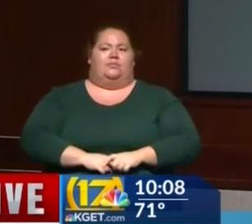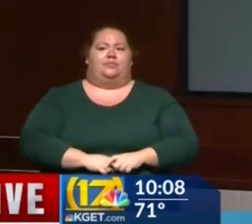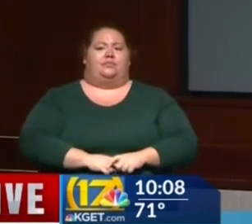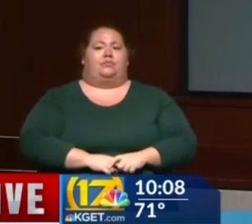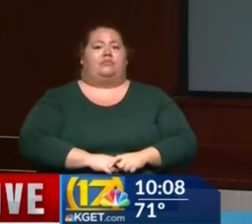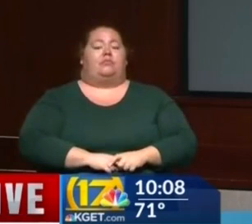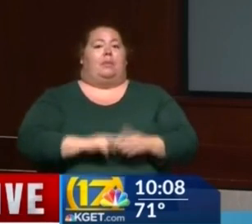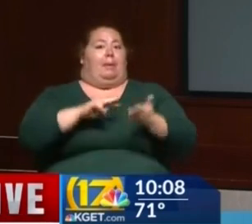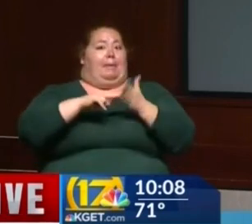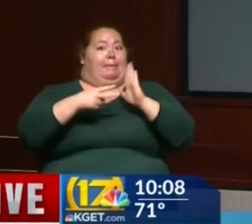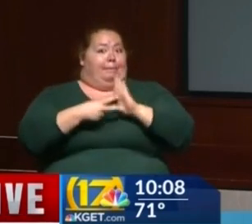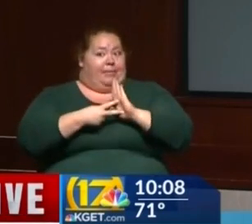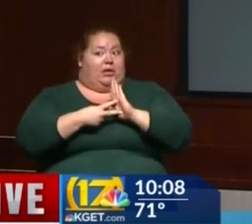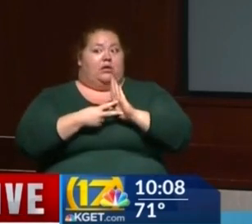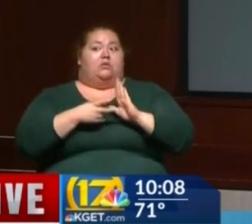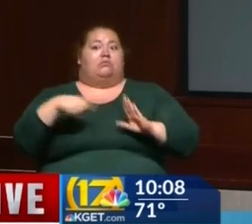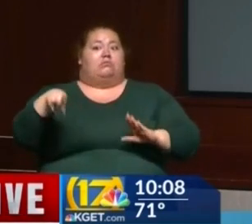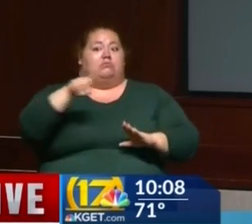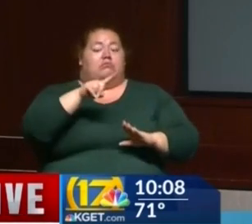97 PERCENT OF THE DEATHS HAD